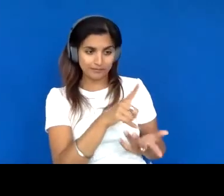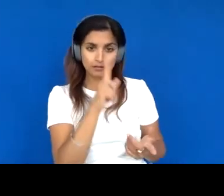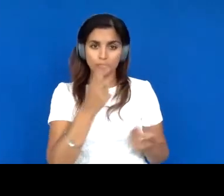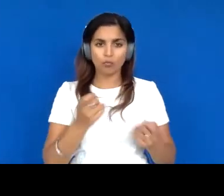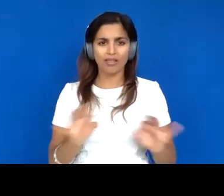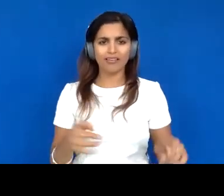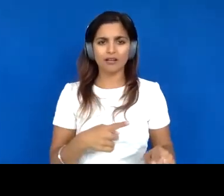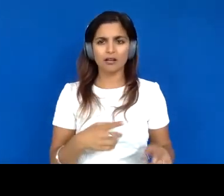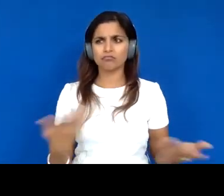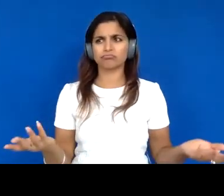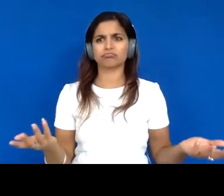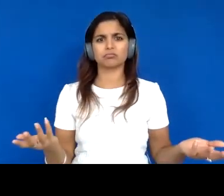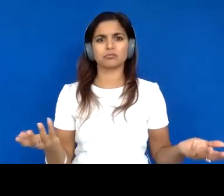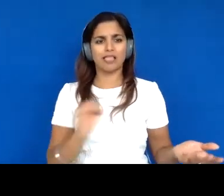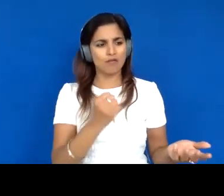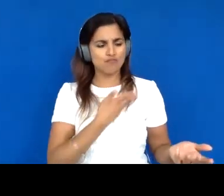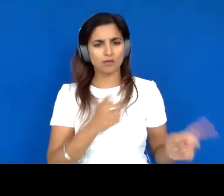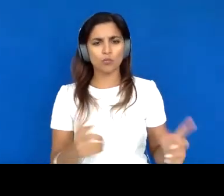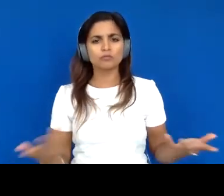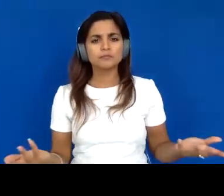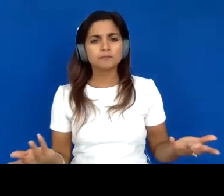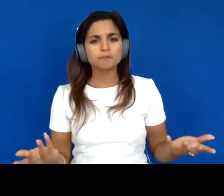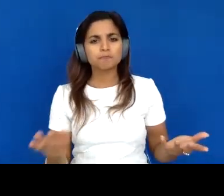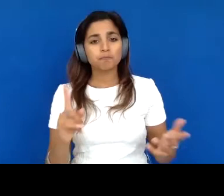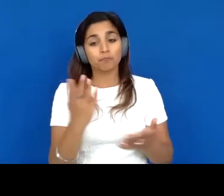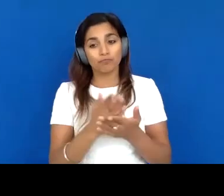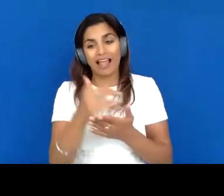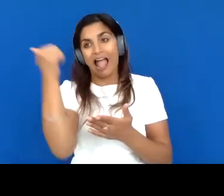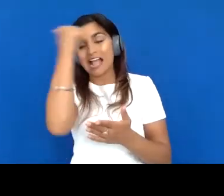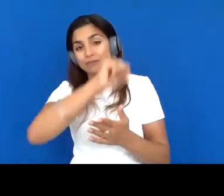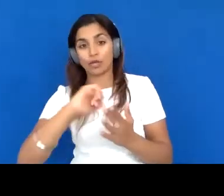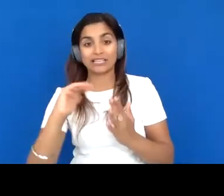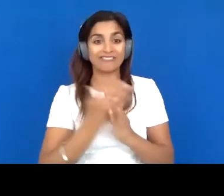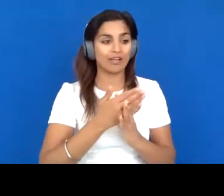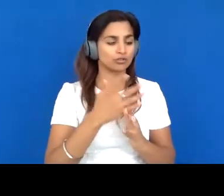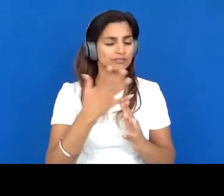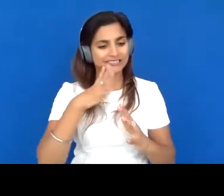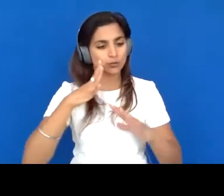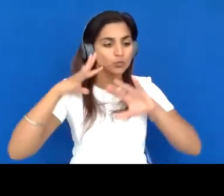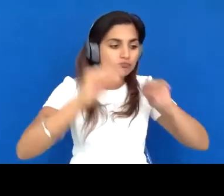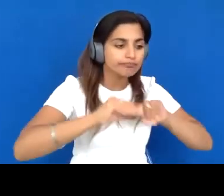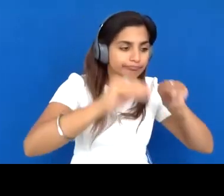emphasize the importance of expert intervention in educating the affecting community in hygiene and sanitation practices